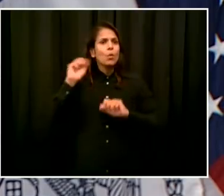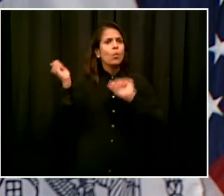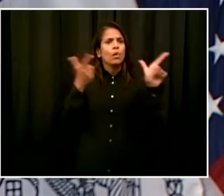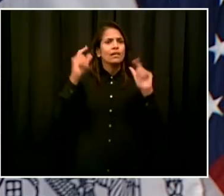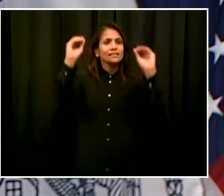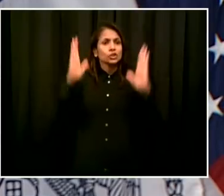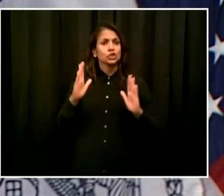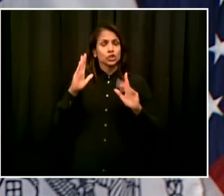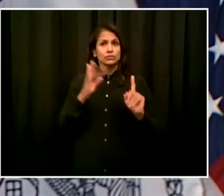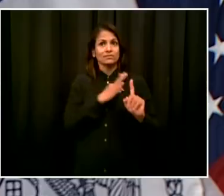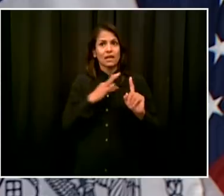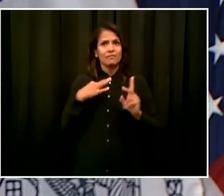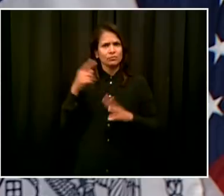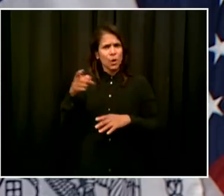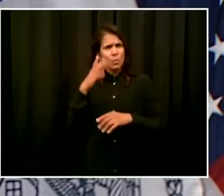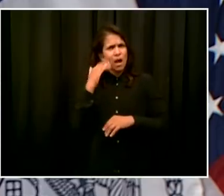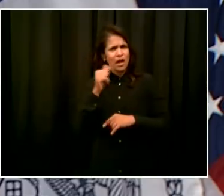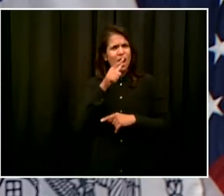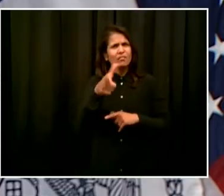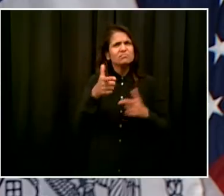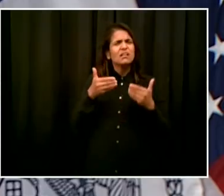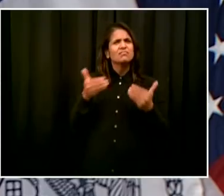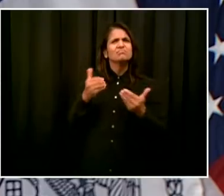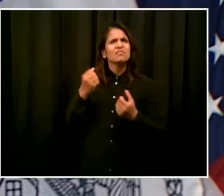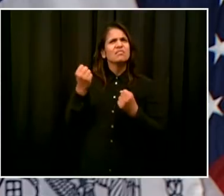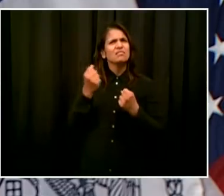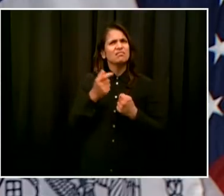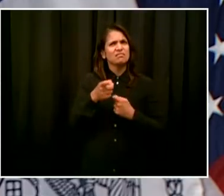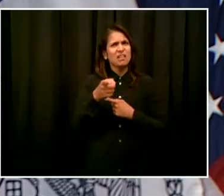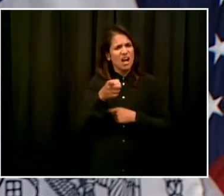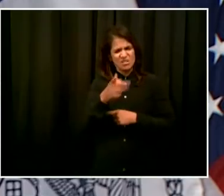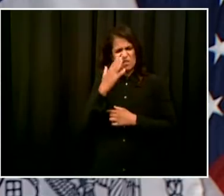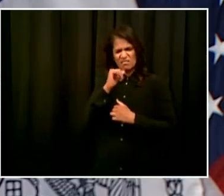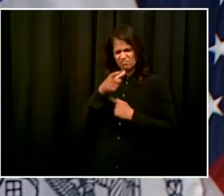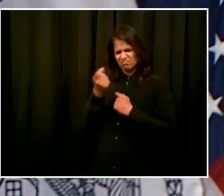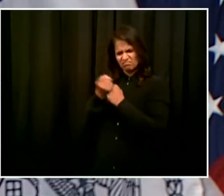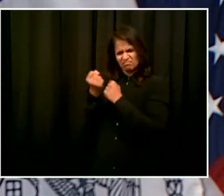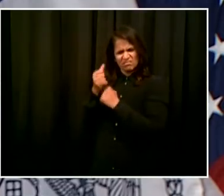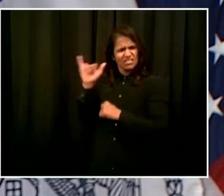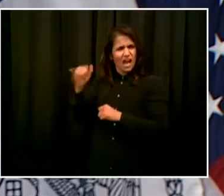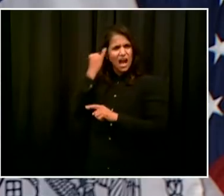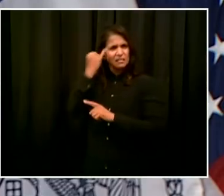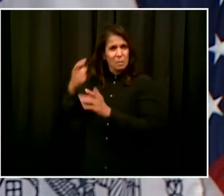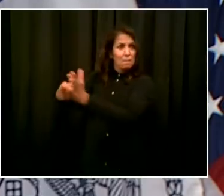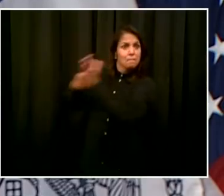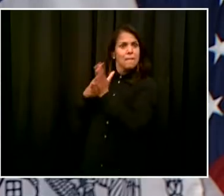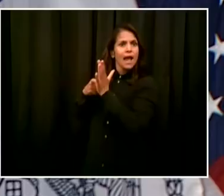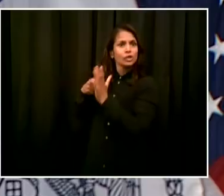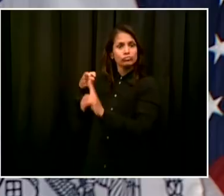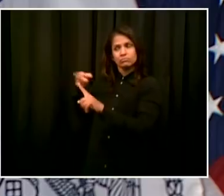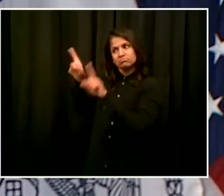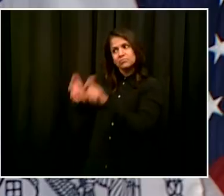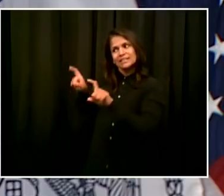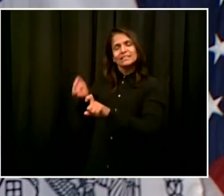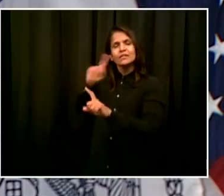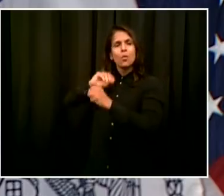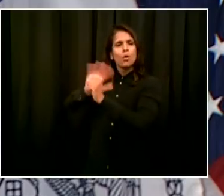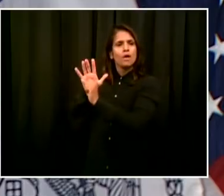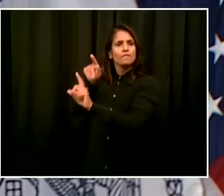MANDATORY TESTING FOR TEACHERS, STUDENTS? DON'T YOU THINK THAT'ATS LEAST A BASELINE OR